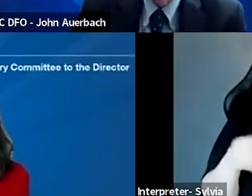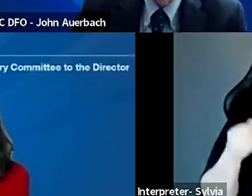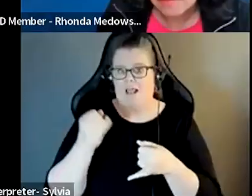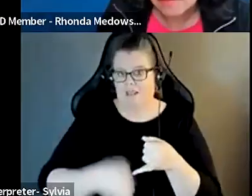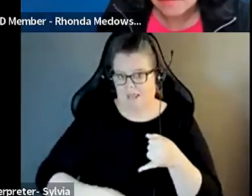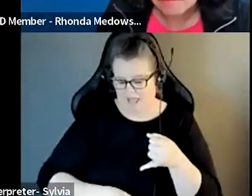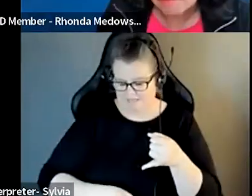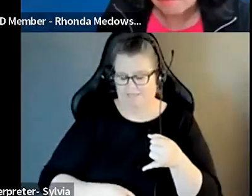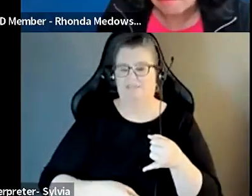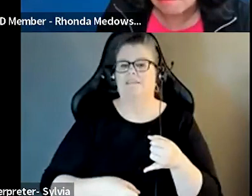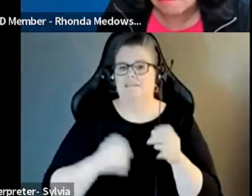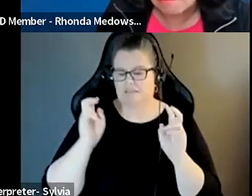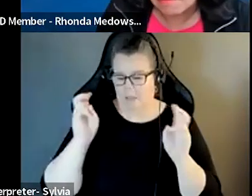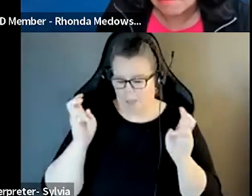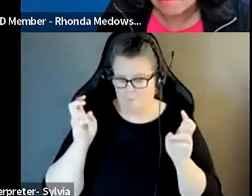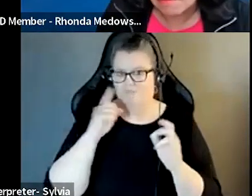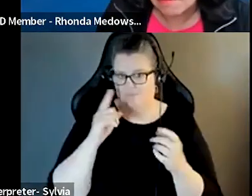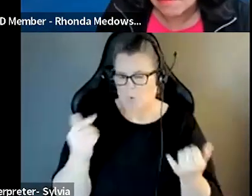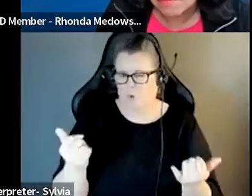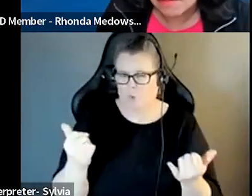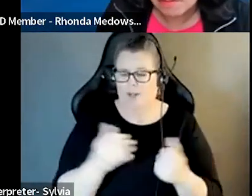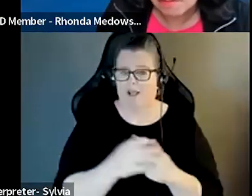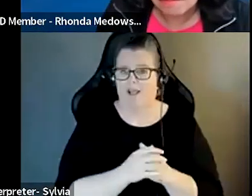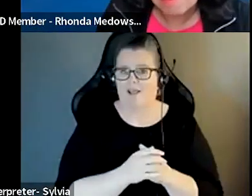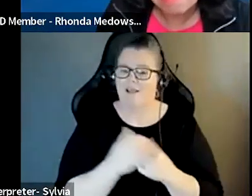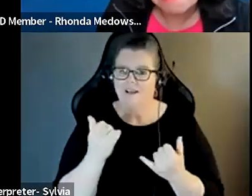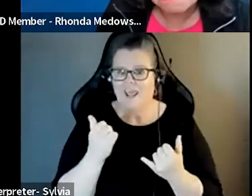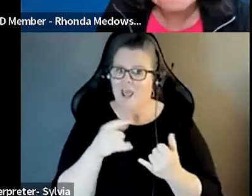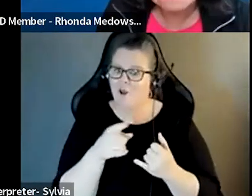And play that little music medley in your mind